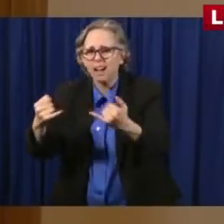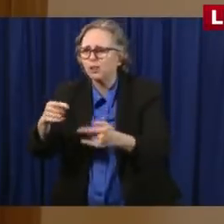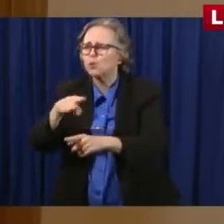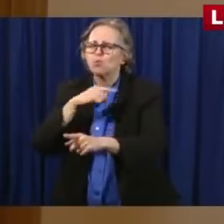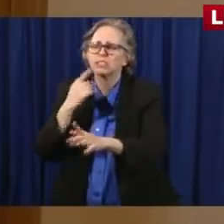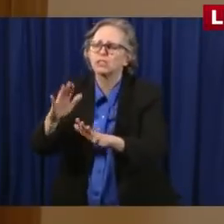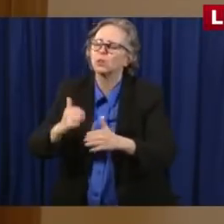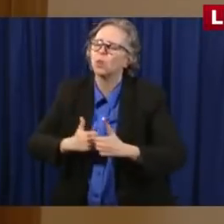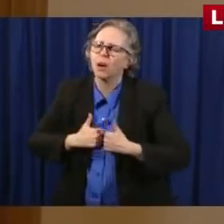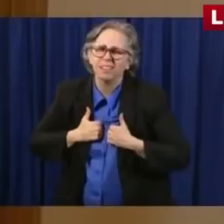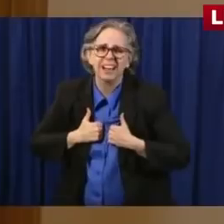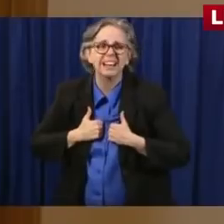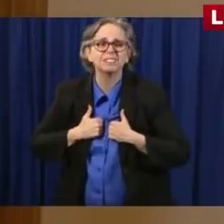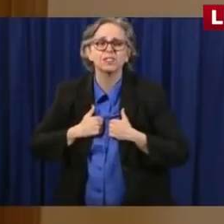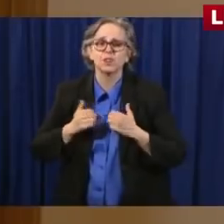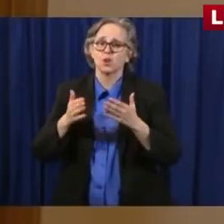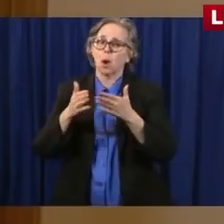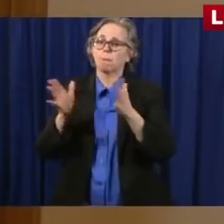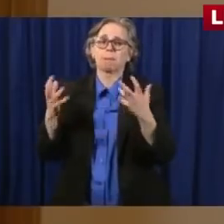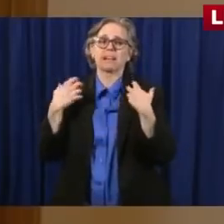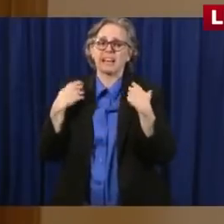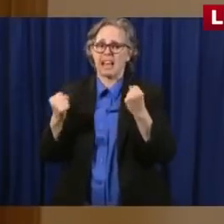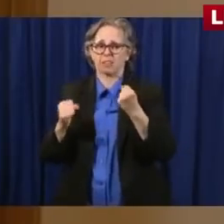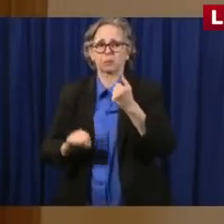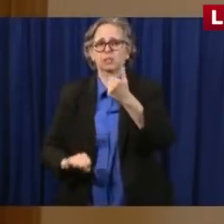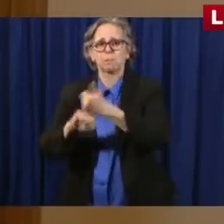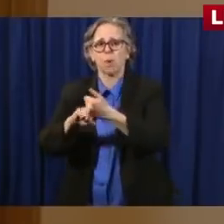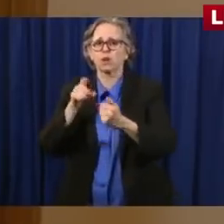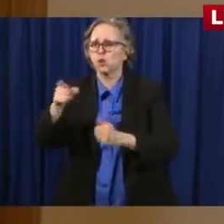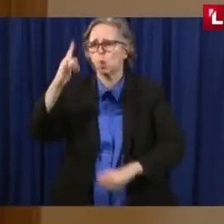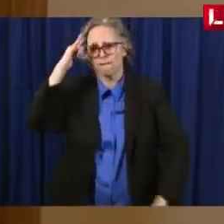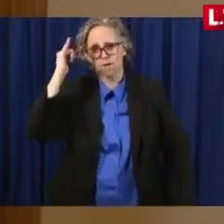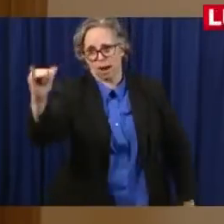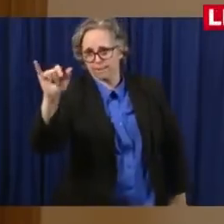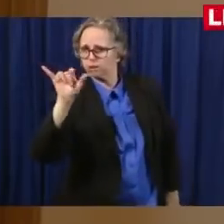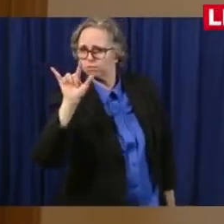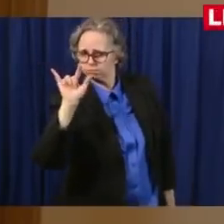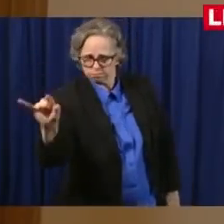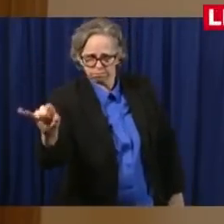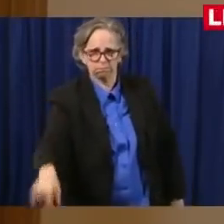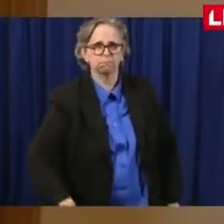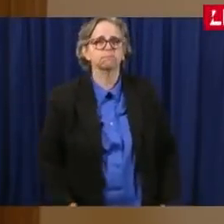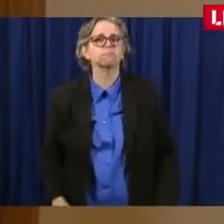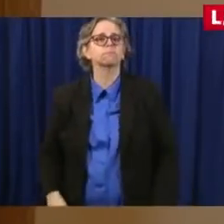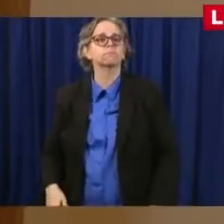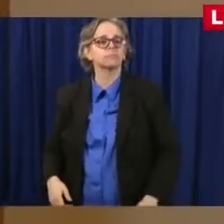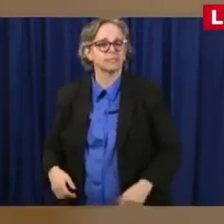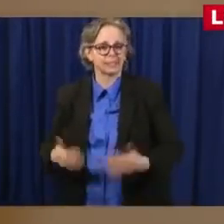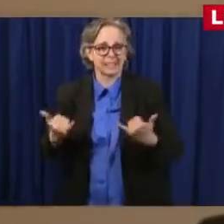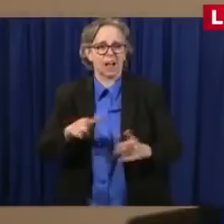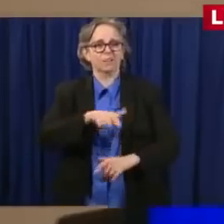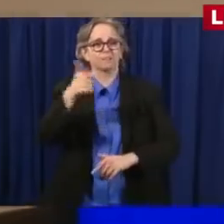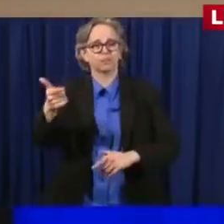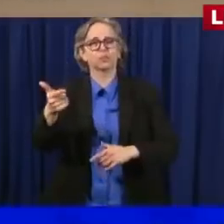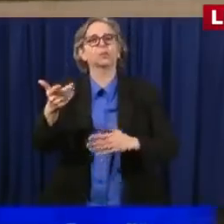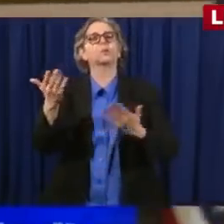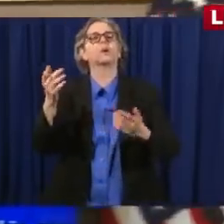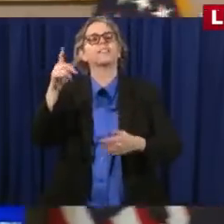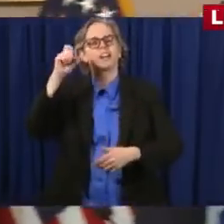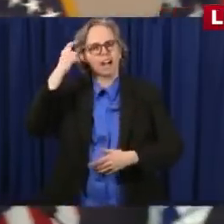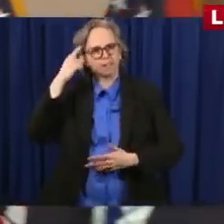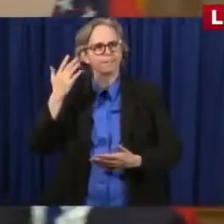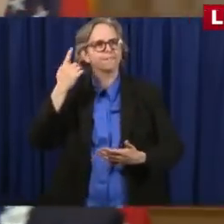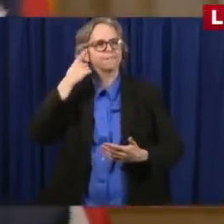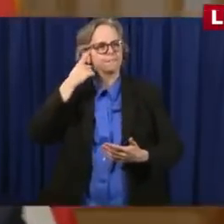THIS IS TO ALL OF MY FRIENDS, WE SUPPORT YOU.